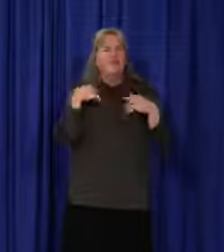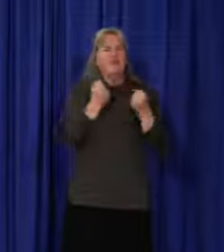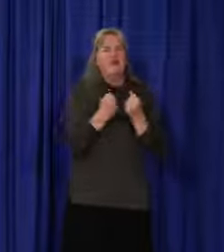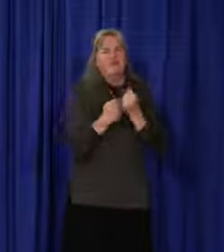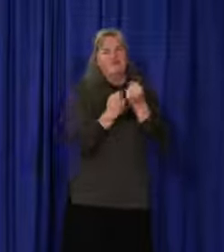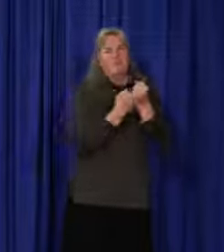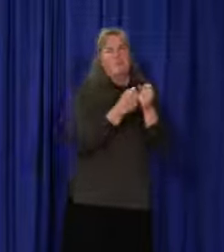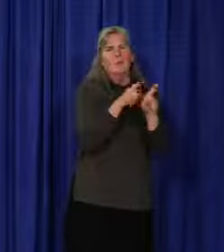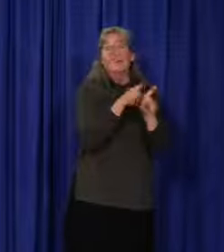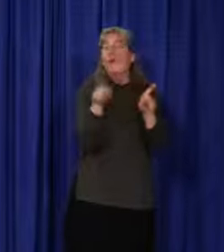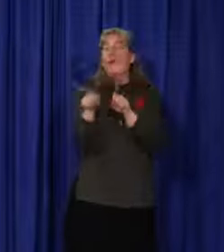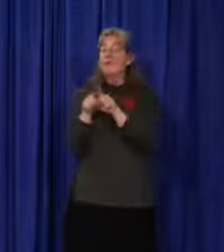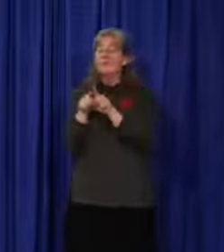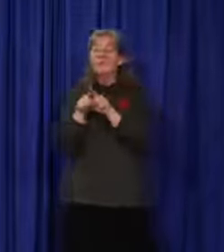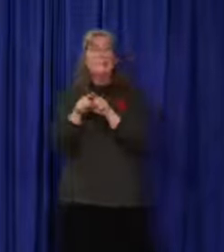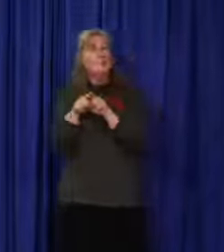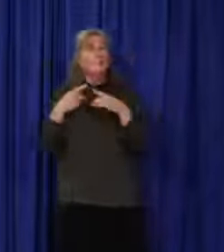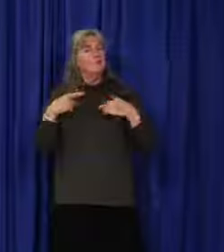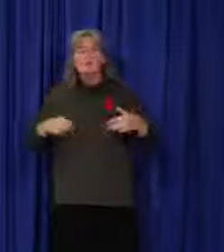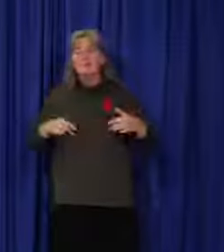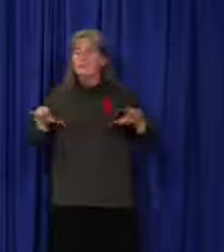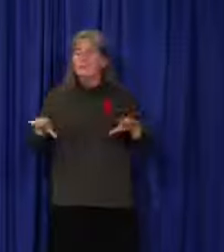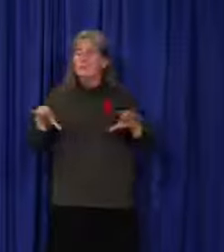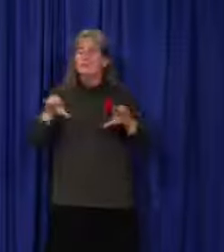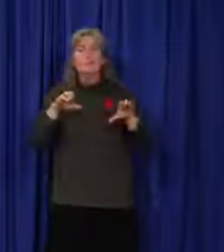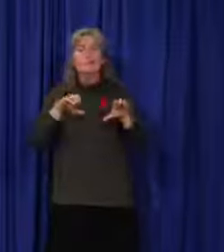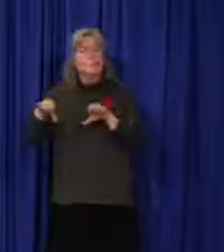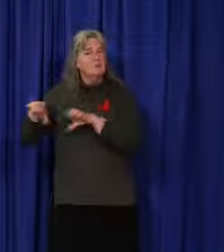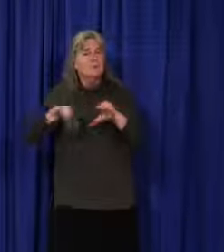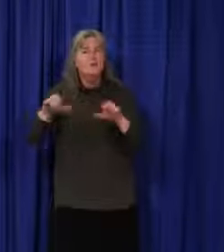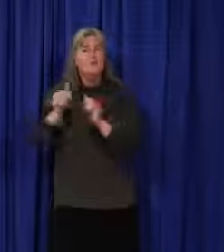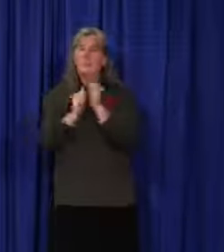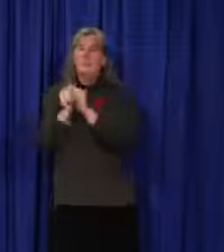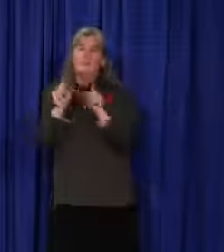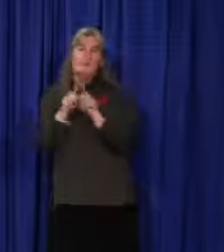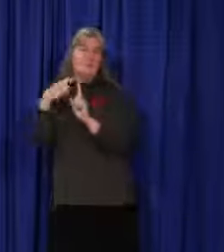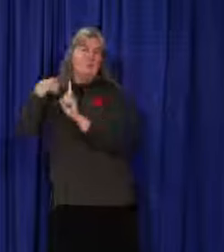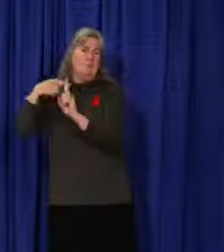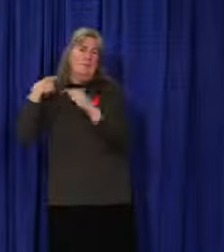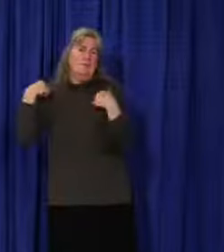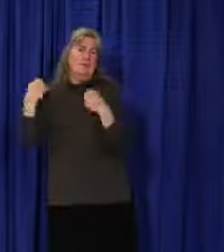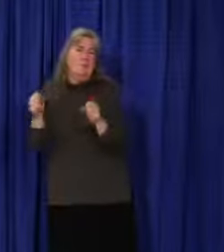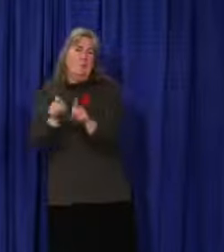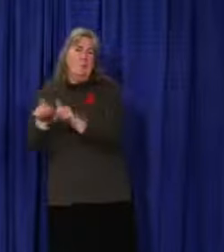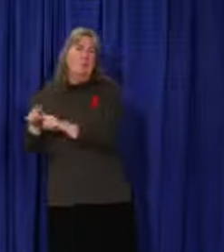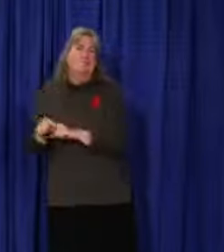support programs for fixed costs to cover those fixed costs. And to date our government has